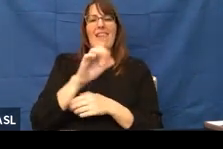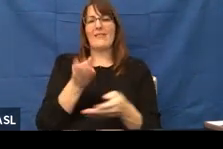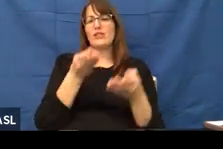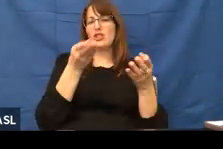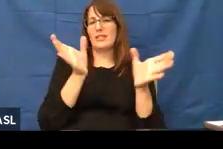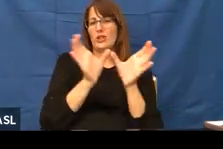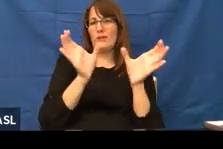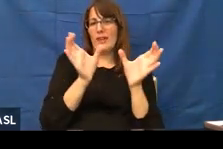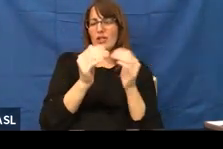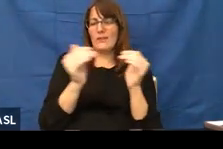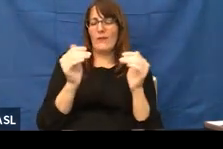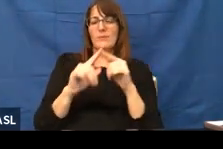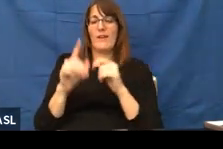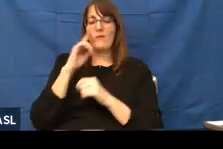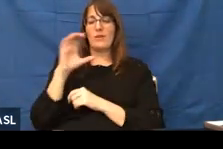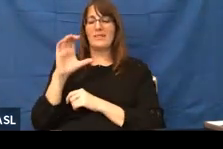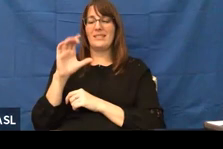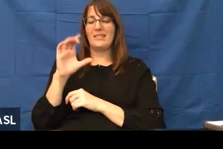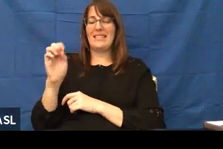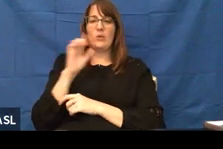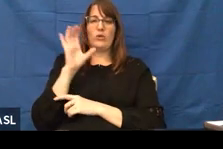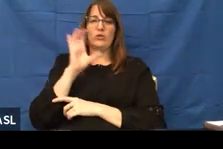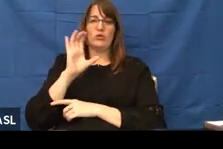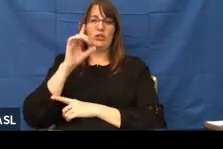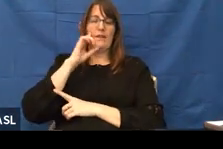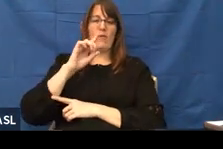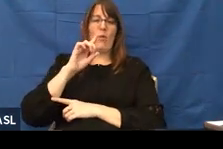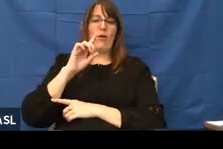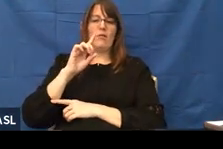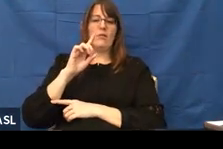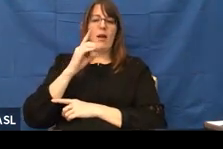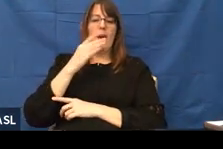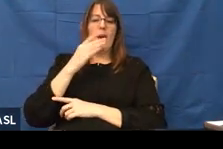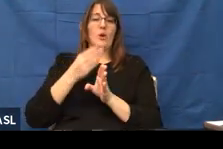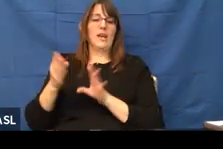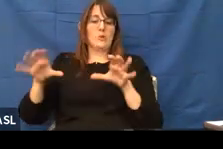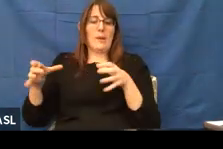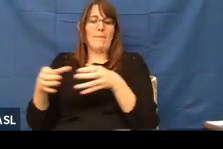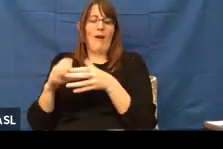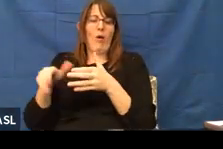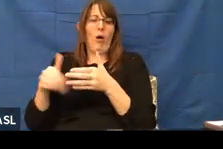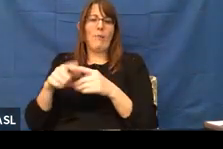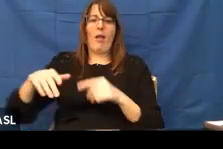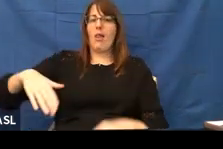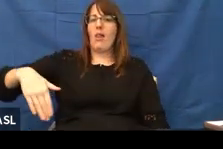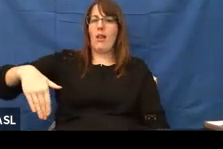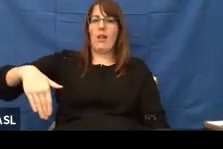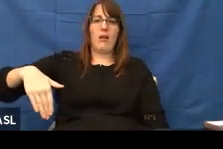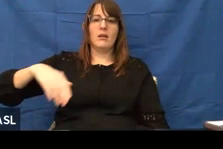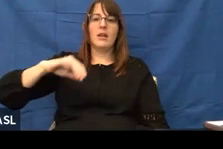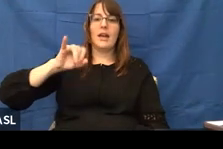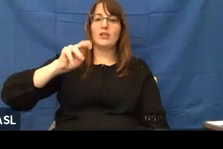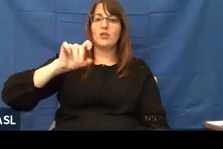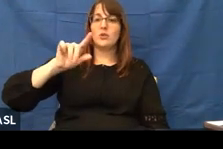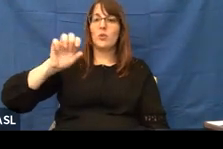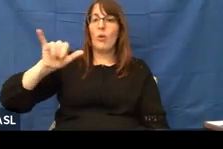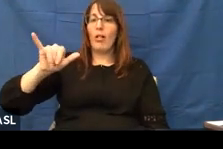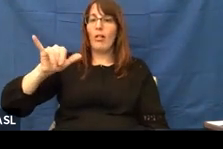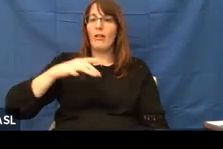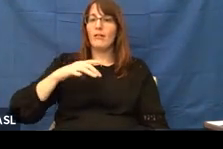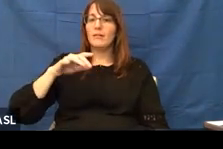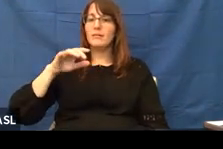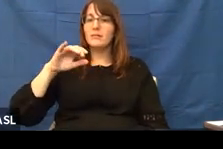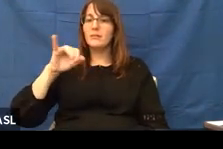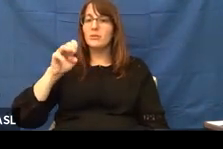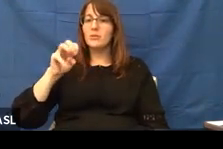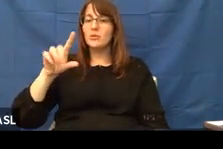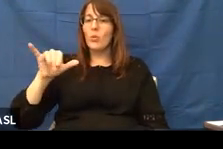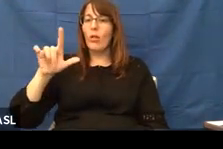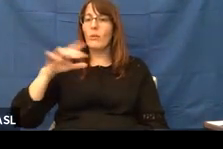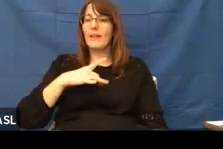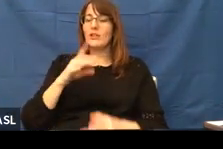Allison Frenzel : At CD, we're looking at compiling a resource for this, but it has not yet been compiled and Joe Anderson Clarke would like to answer this question, or did you just answer it. Like, did you just click and so